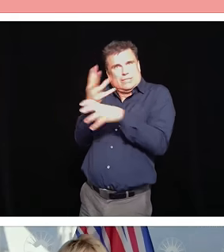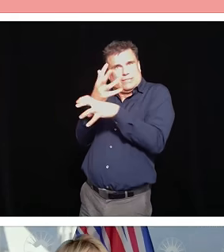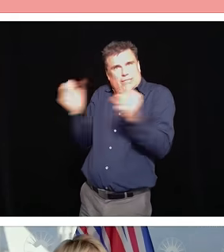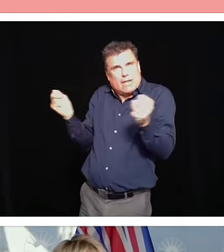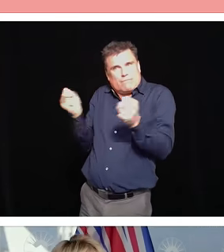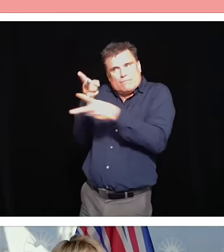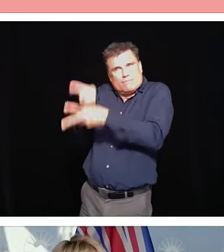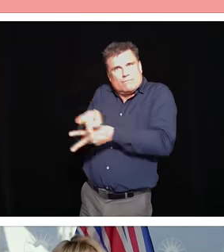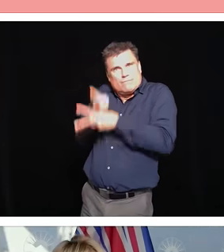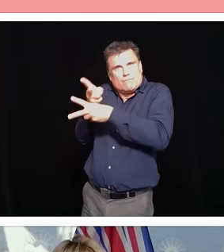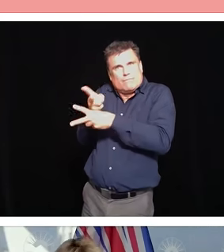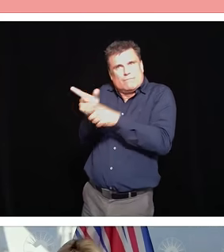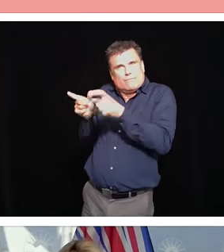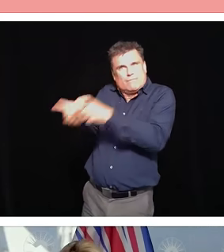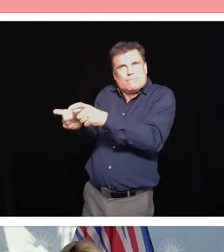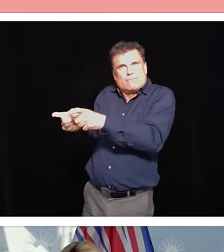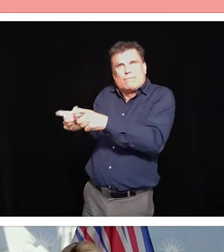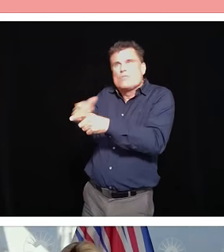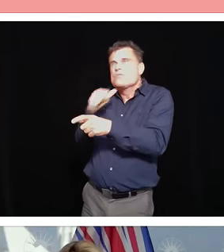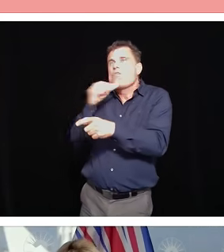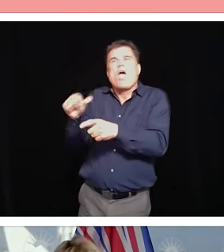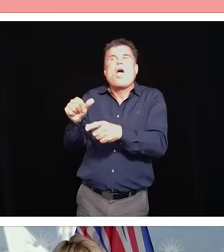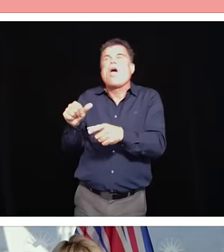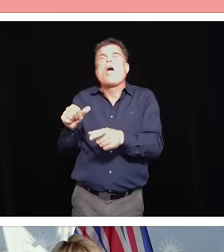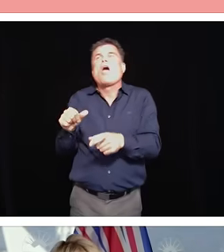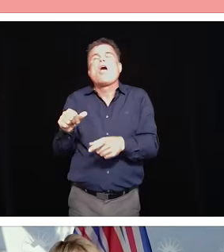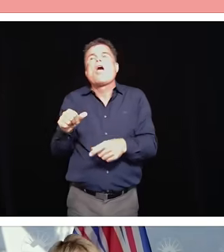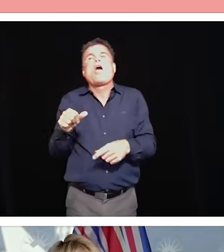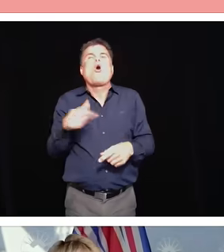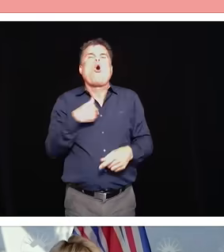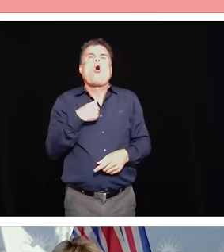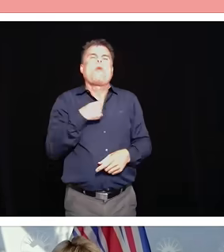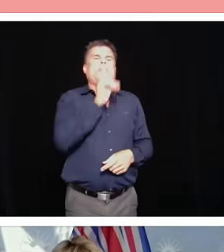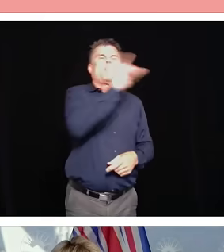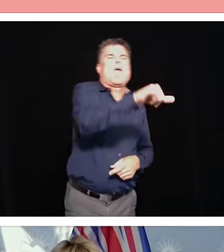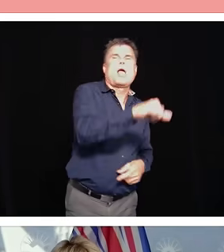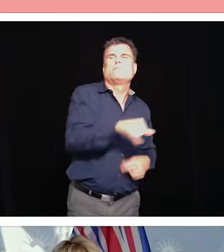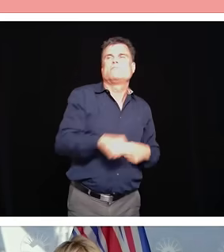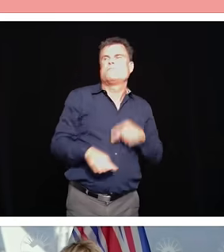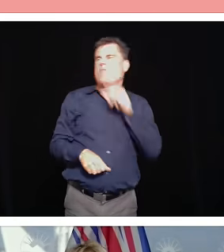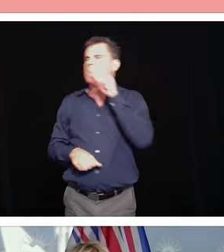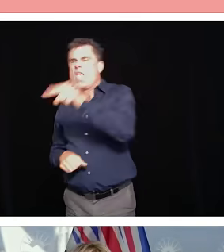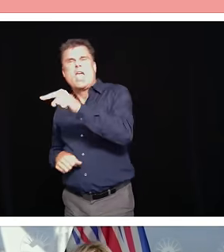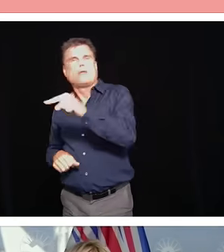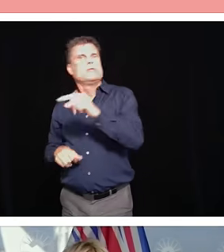and the US where the cut off for being safe for things like opening of schools and businesses